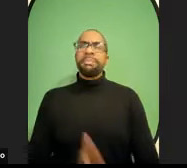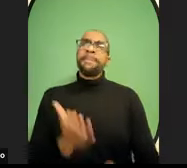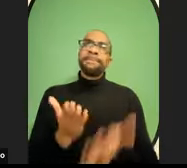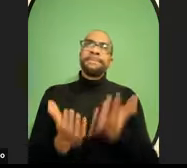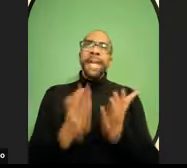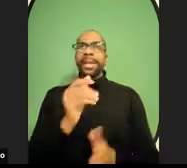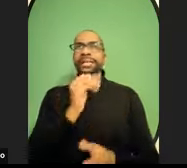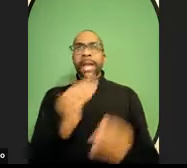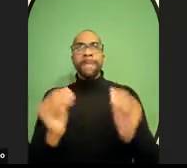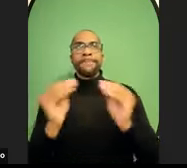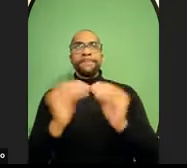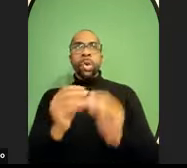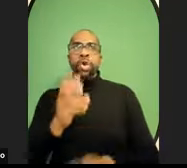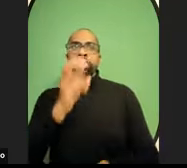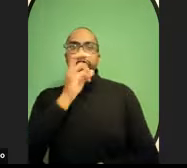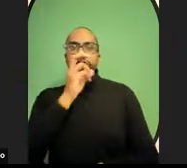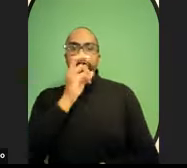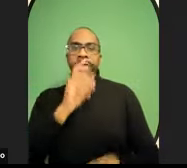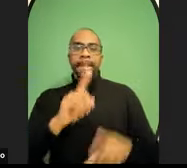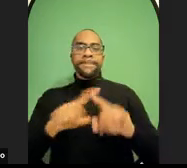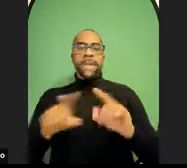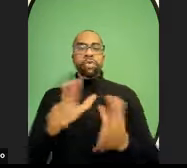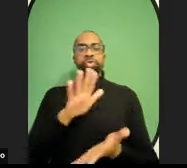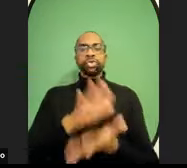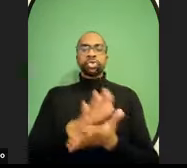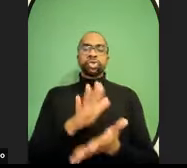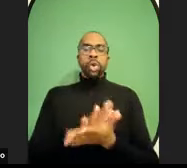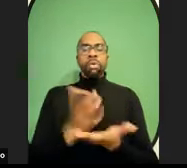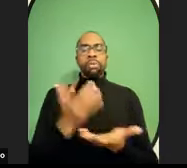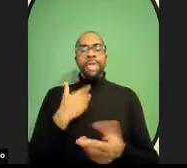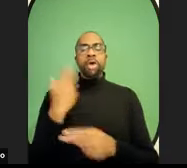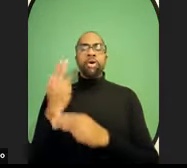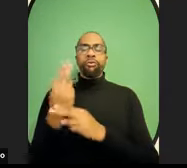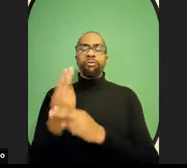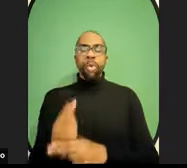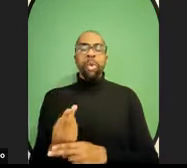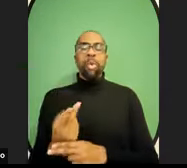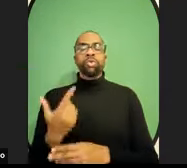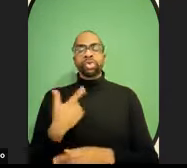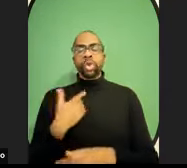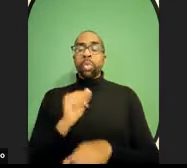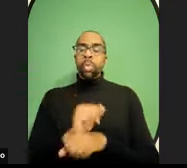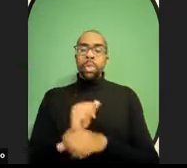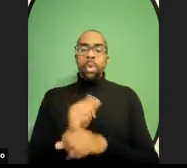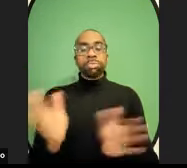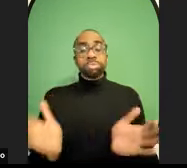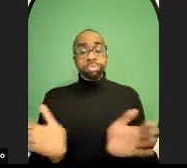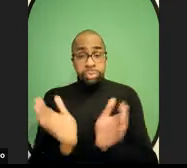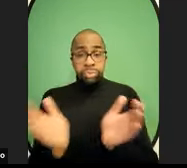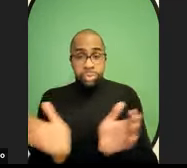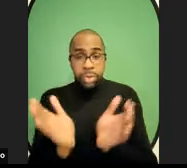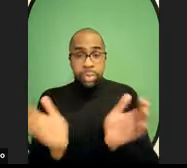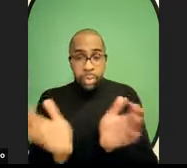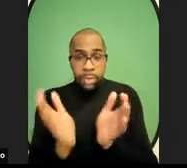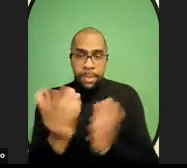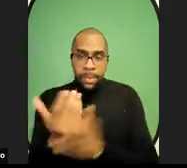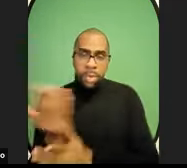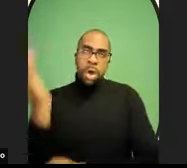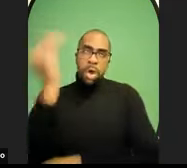about this. Or maybe it's not that they're more strict about it but it's just that they, you know schools are so you still working with children for long. period periods of time you know they're